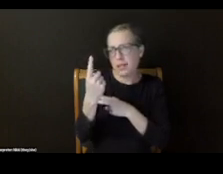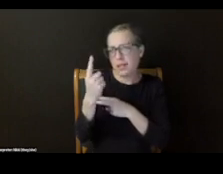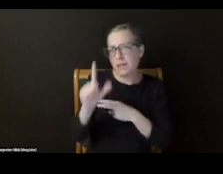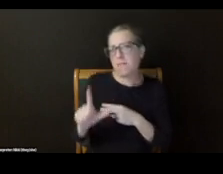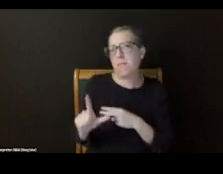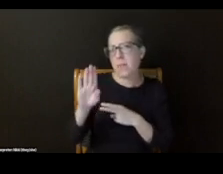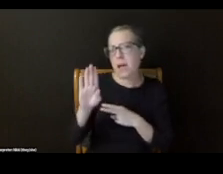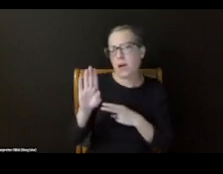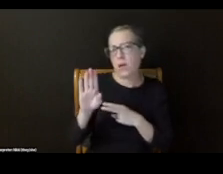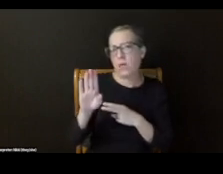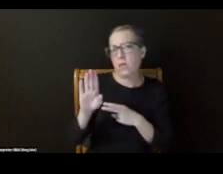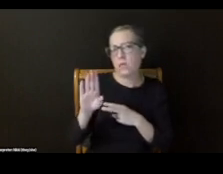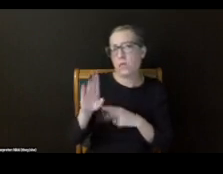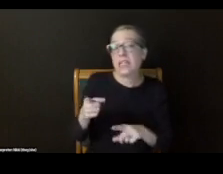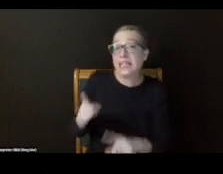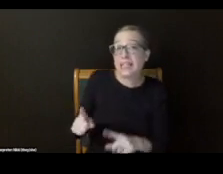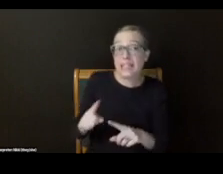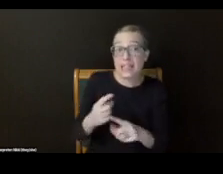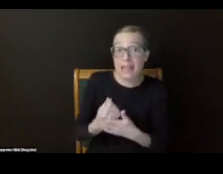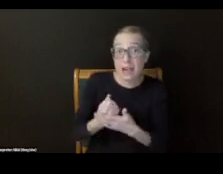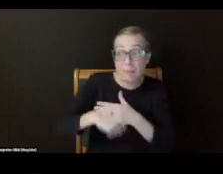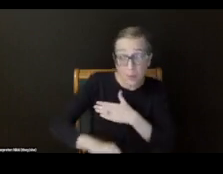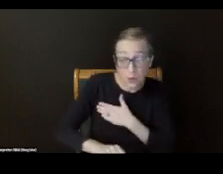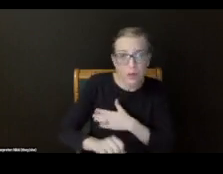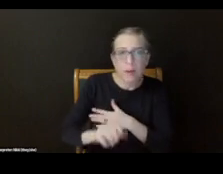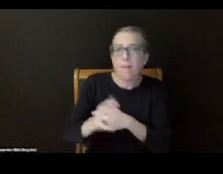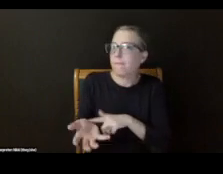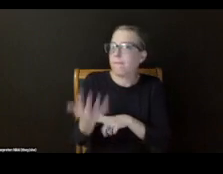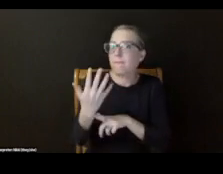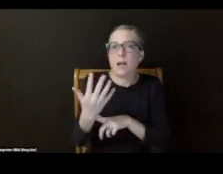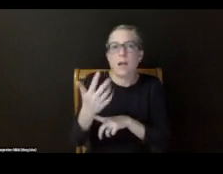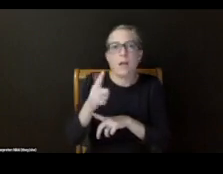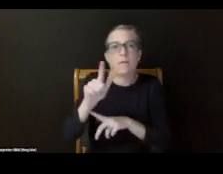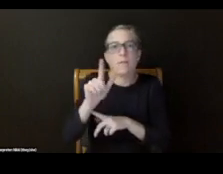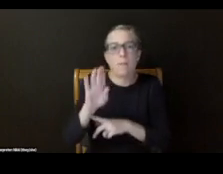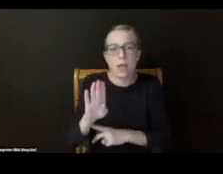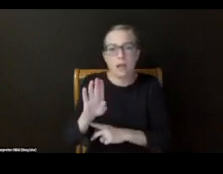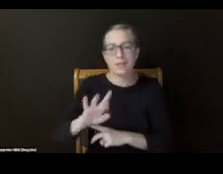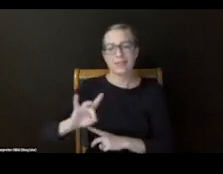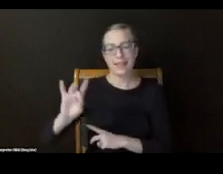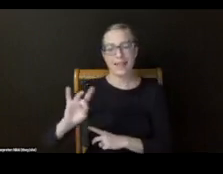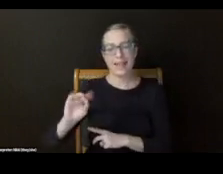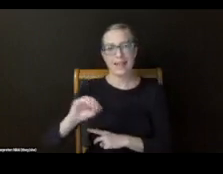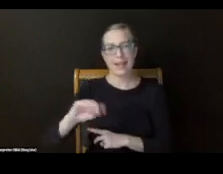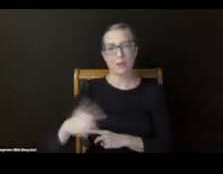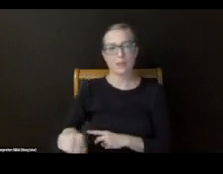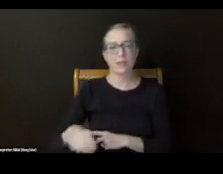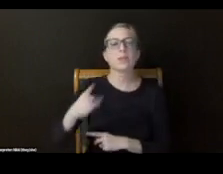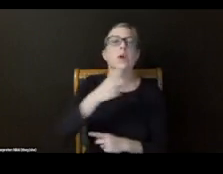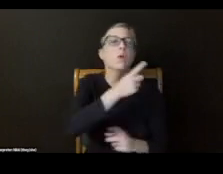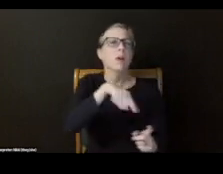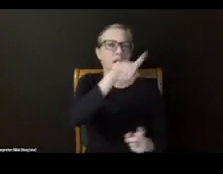8 oz at birth. They were concerned about failure to thrive and such things,